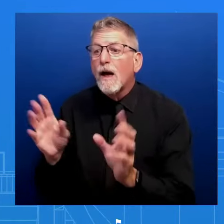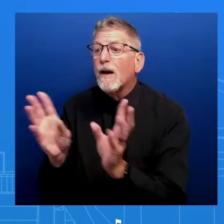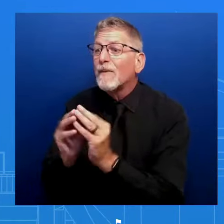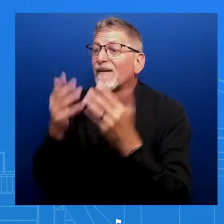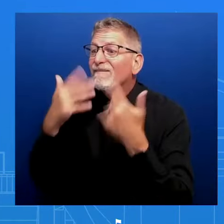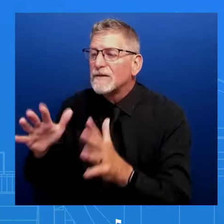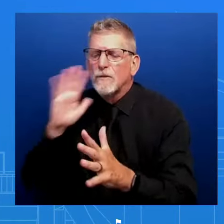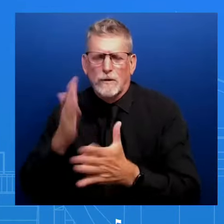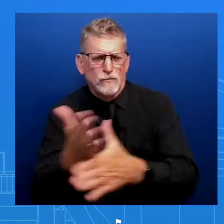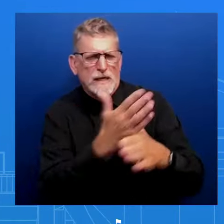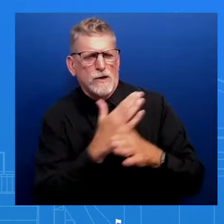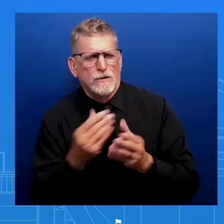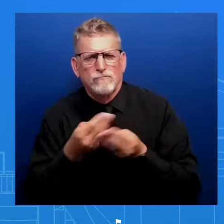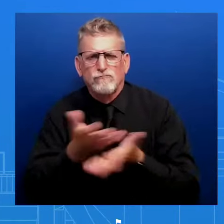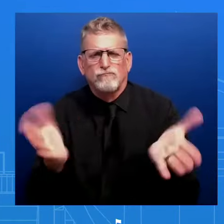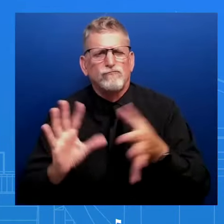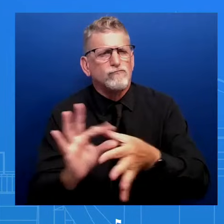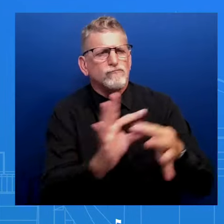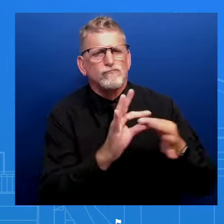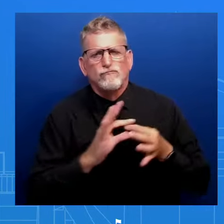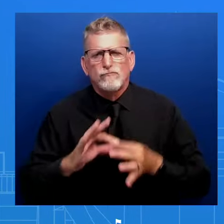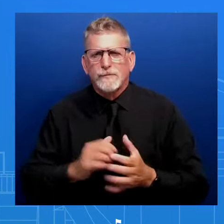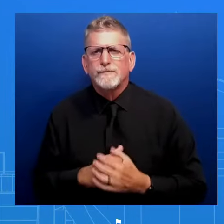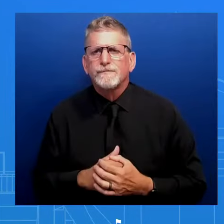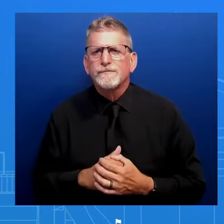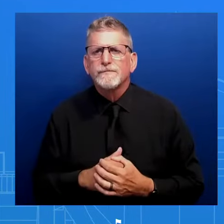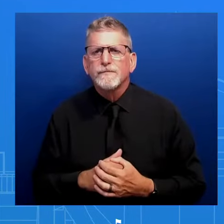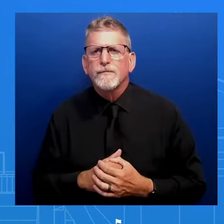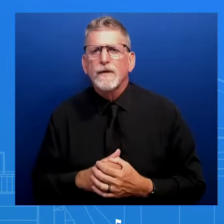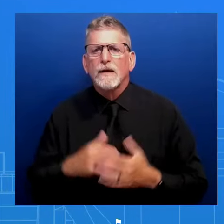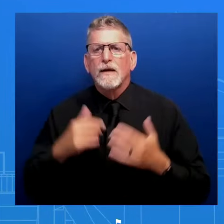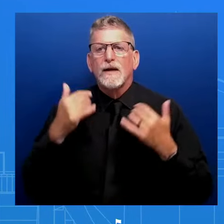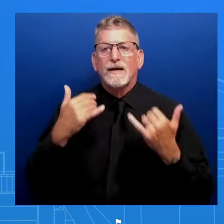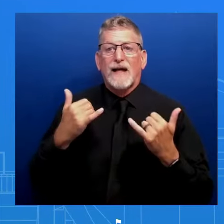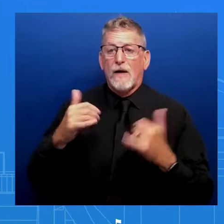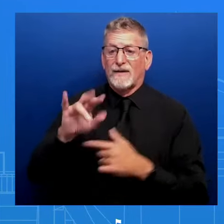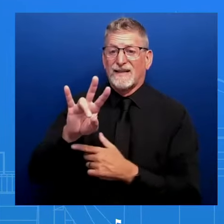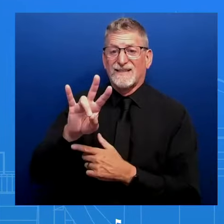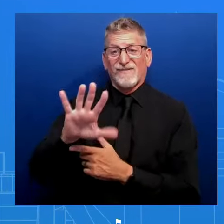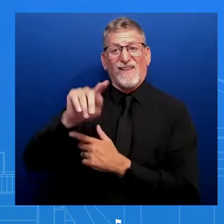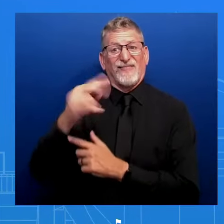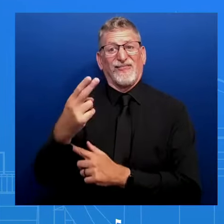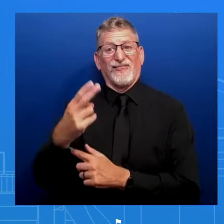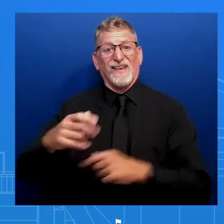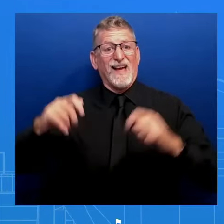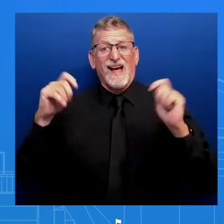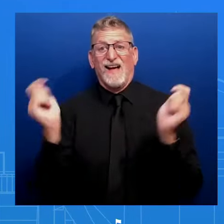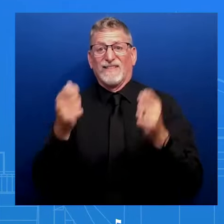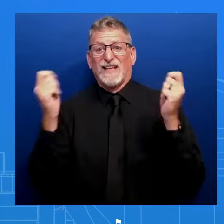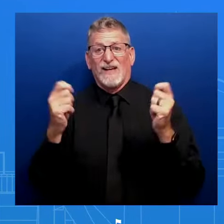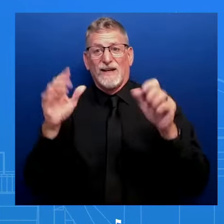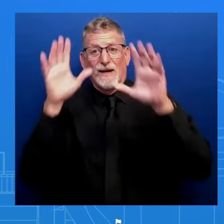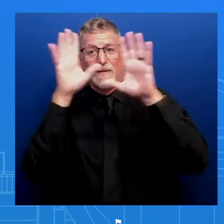that today marks the 75th anniversary of the day that President Truman desegregated the United States military.